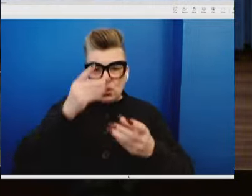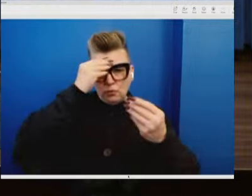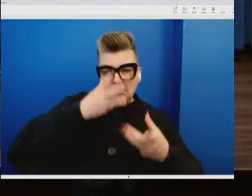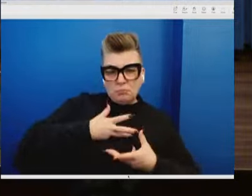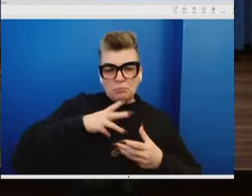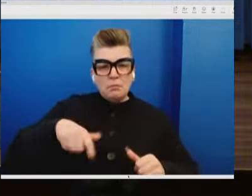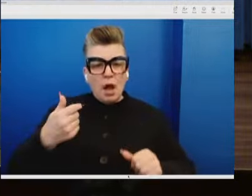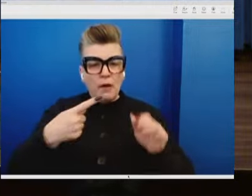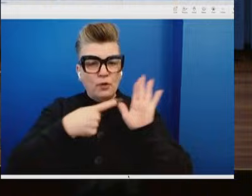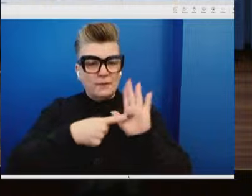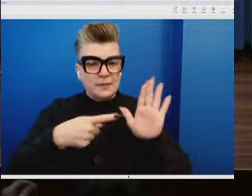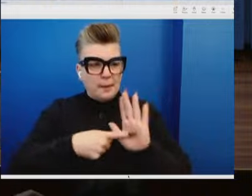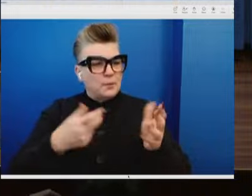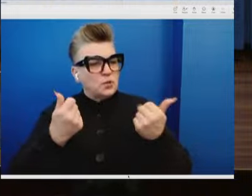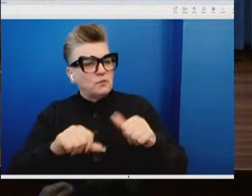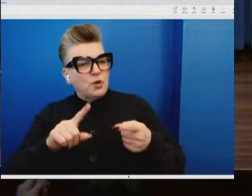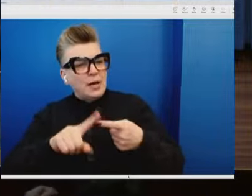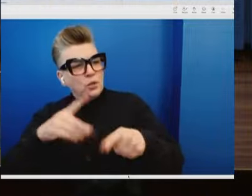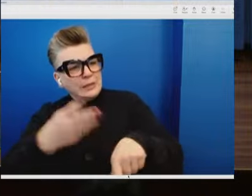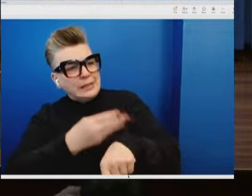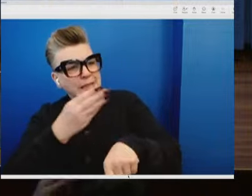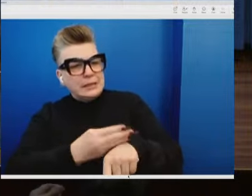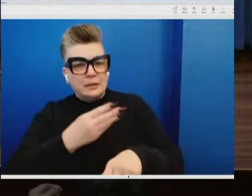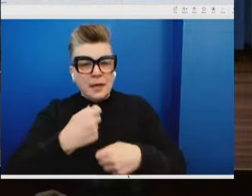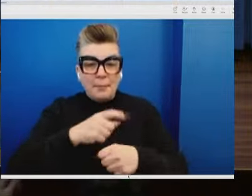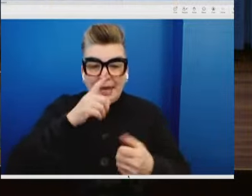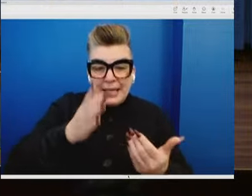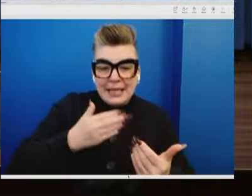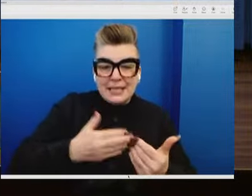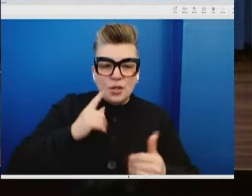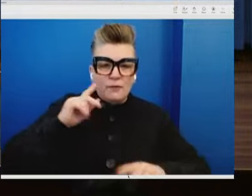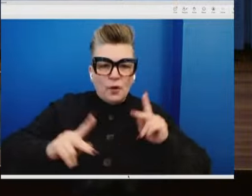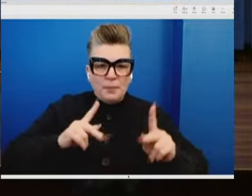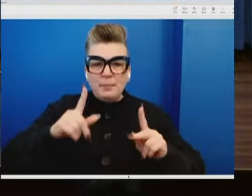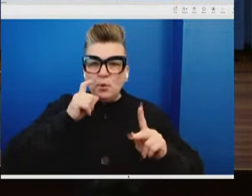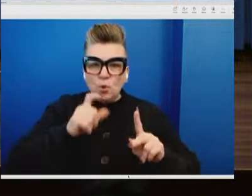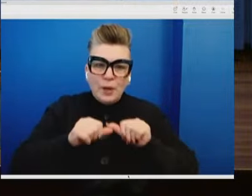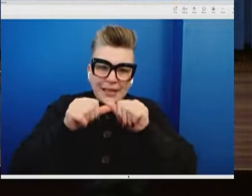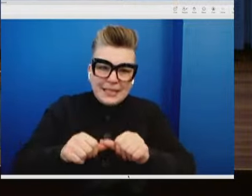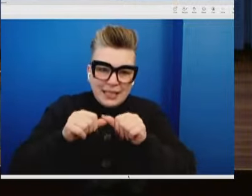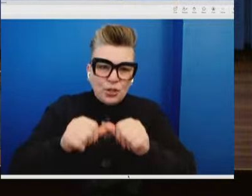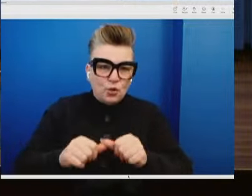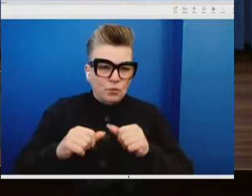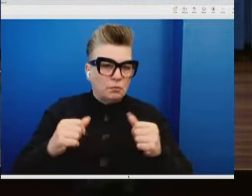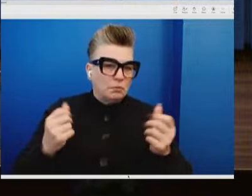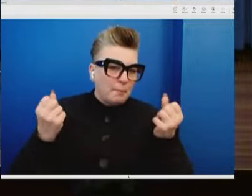easier for people who have to keep verifying that, yes, they're meeting the requirements.